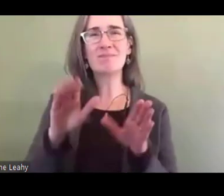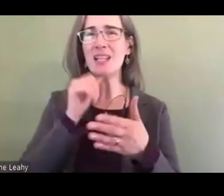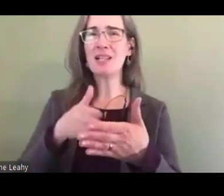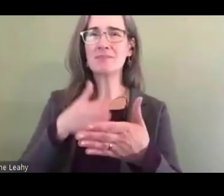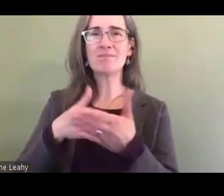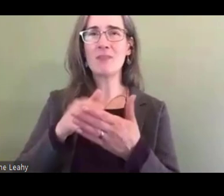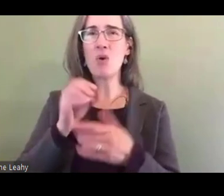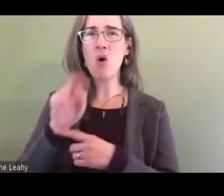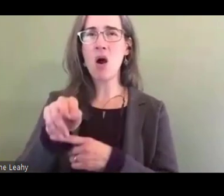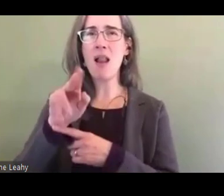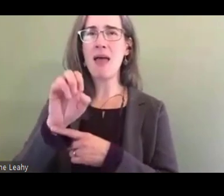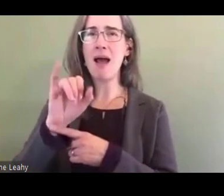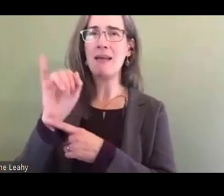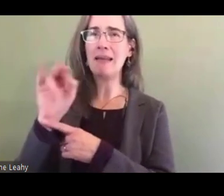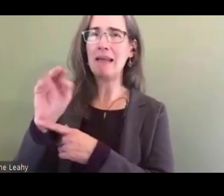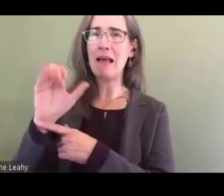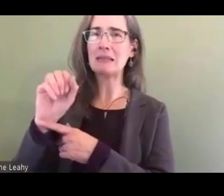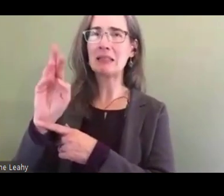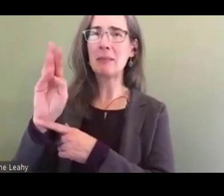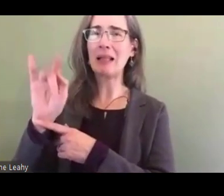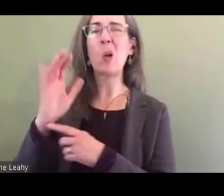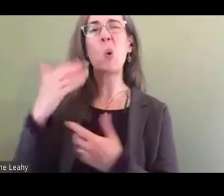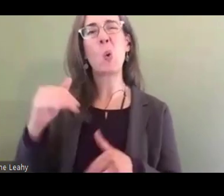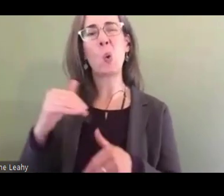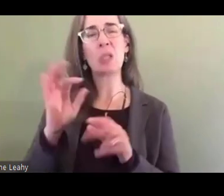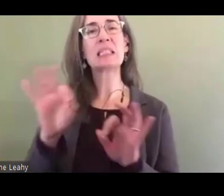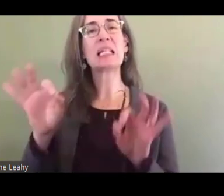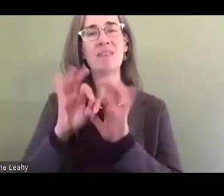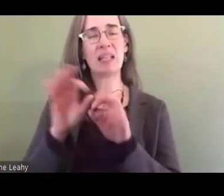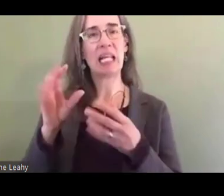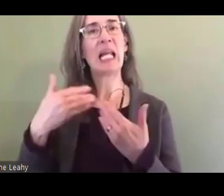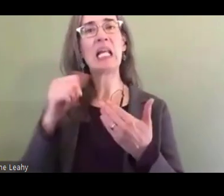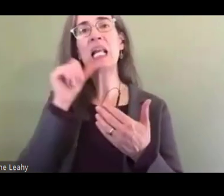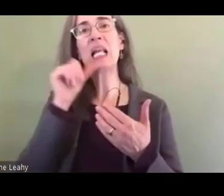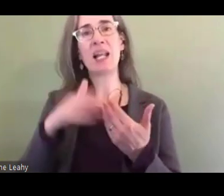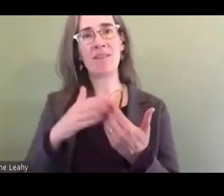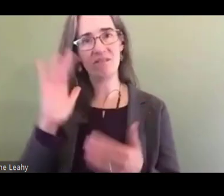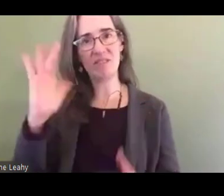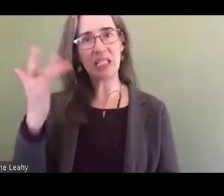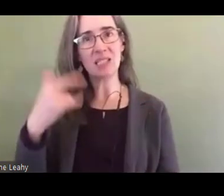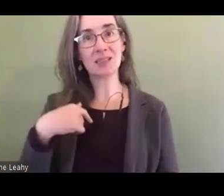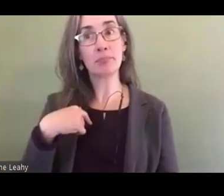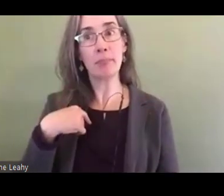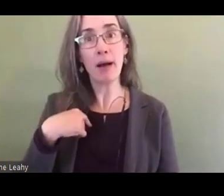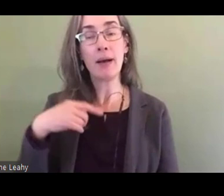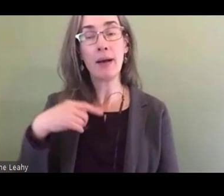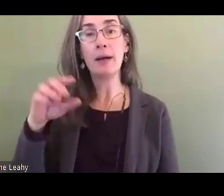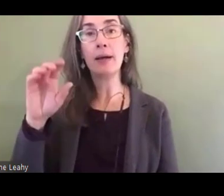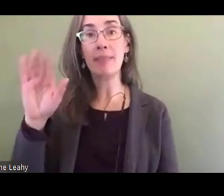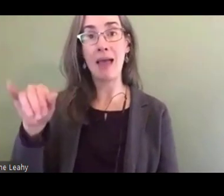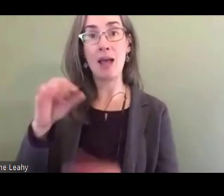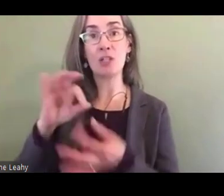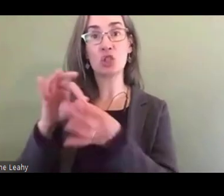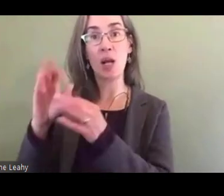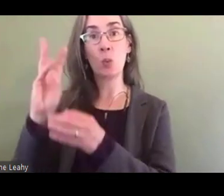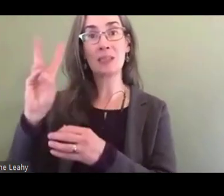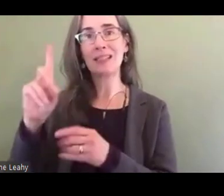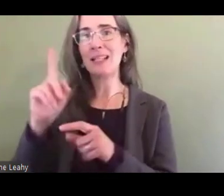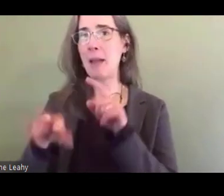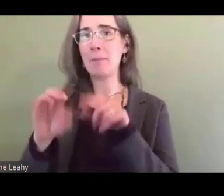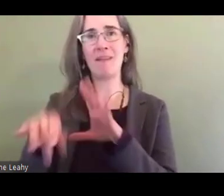a significant inconvenience, the supermarket chain Winn-Dixie cannot be found liable under Title III of the ADA